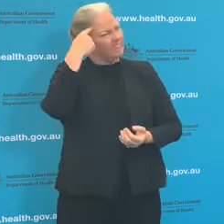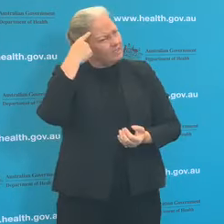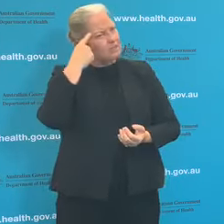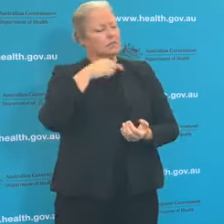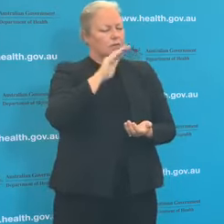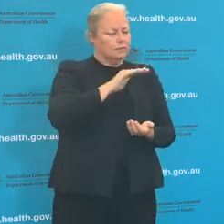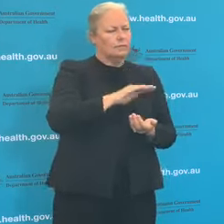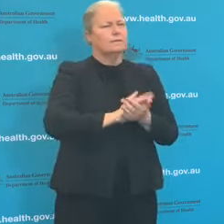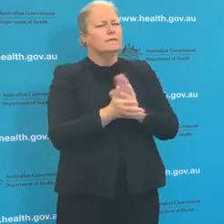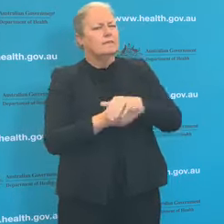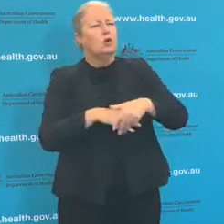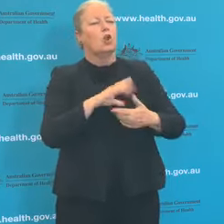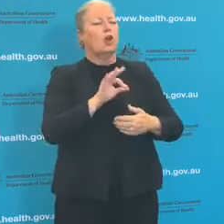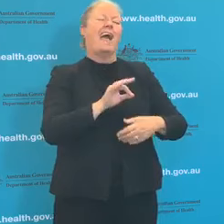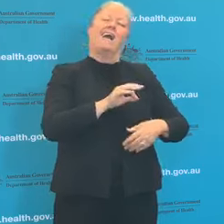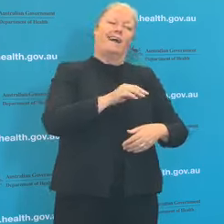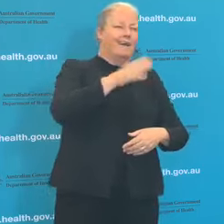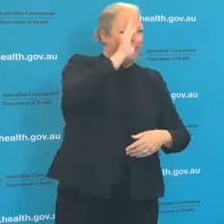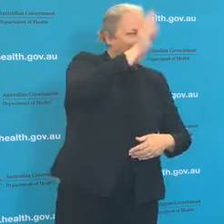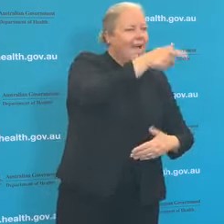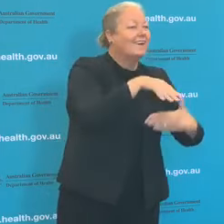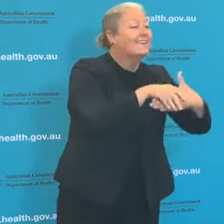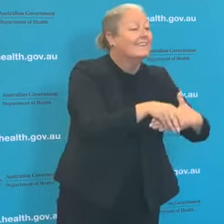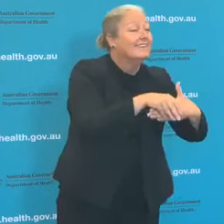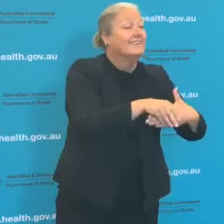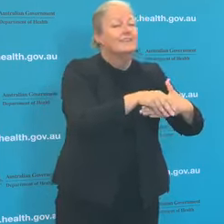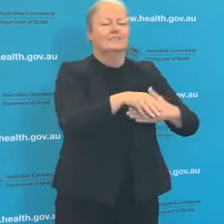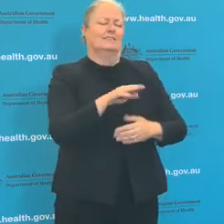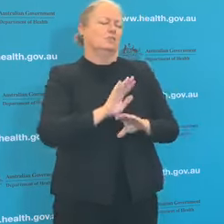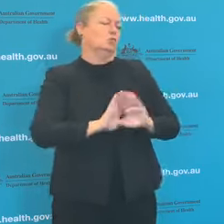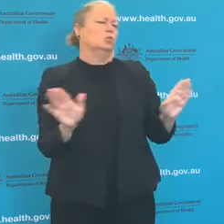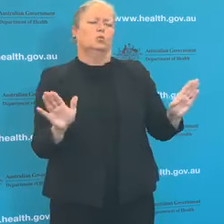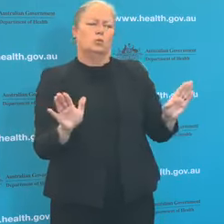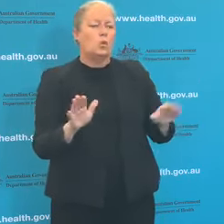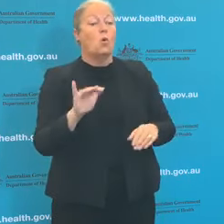not shaking their hands. People not crowding into a small room for a meeting.